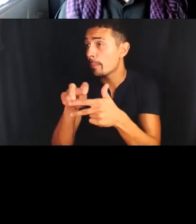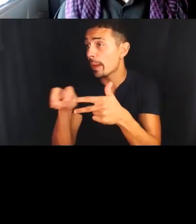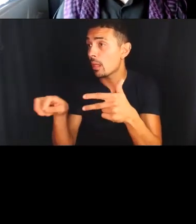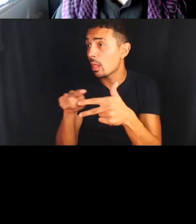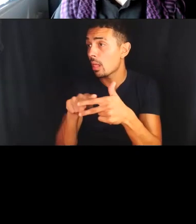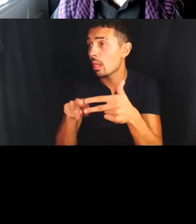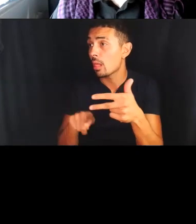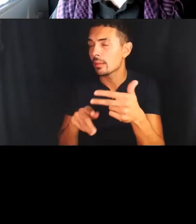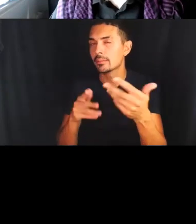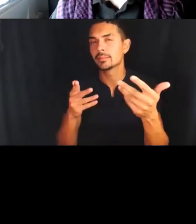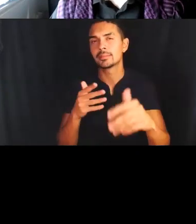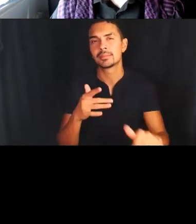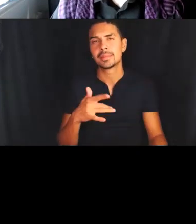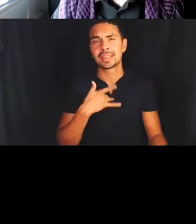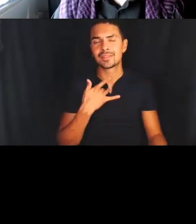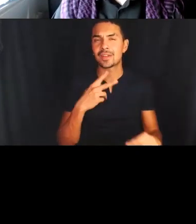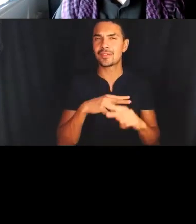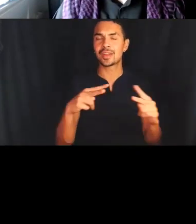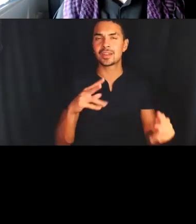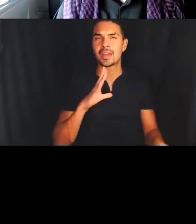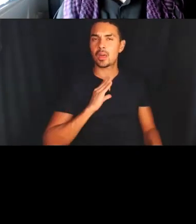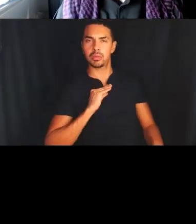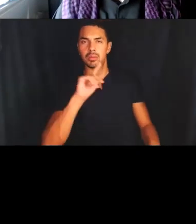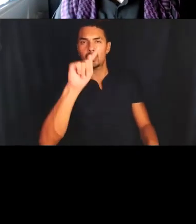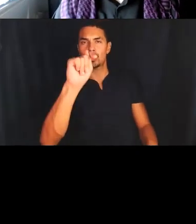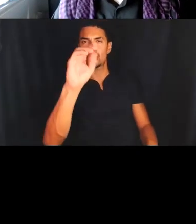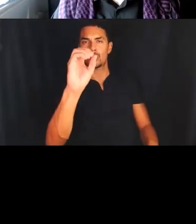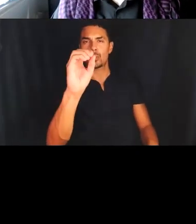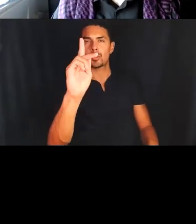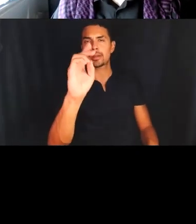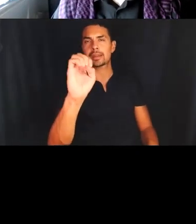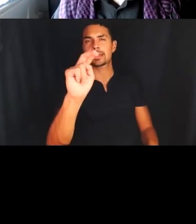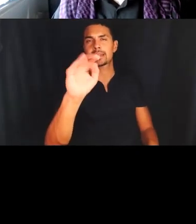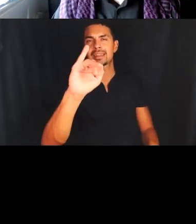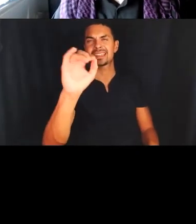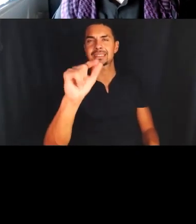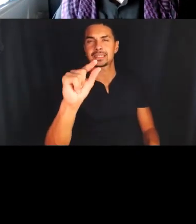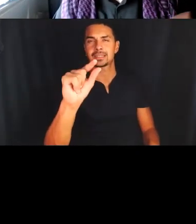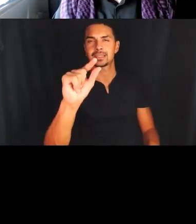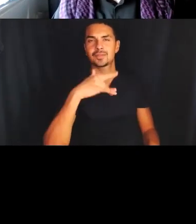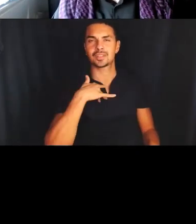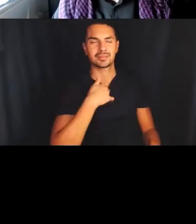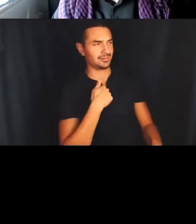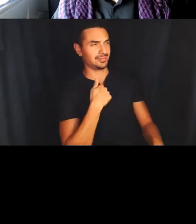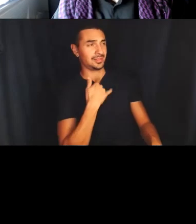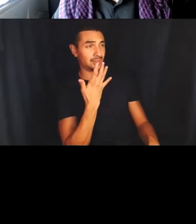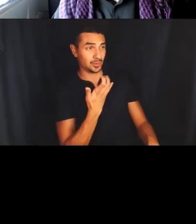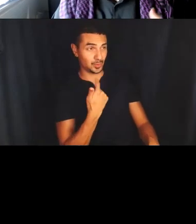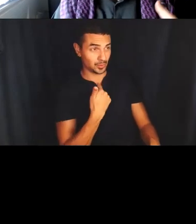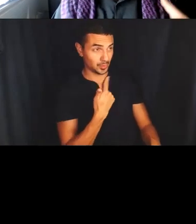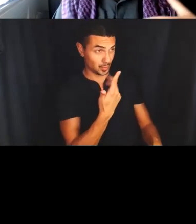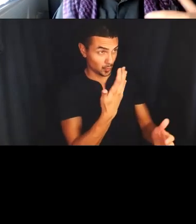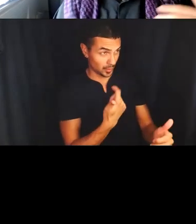Well, that can feel really tokenizing to people. And as the only time that we're reaching out to them is when we want something from them,